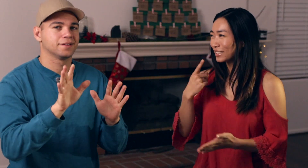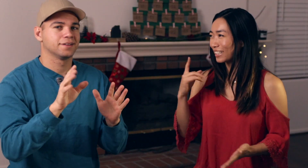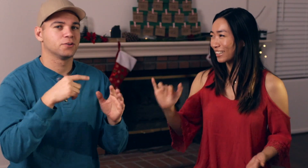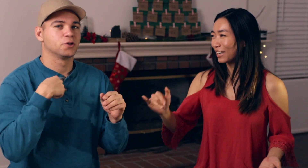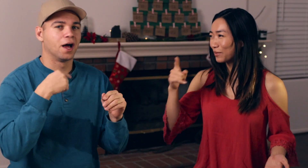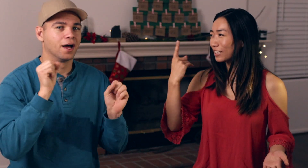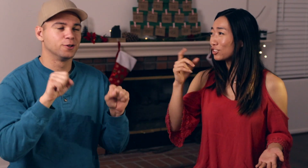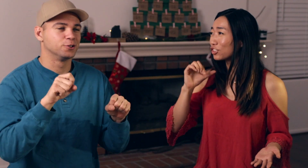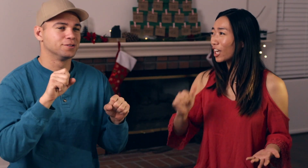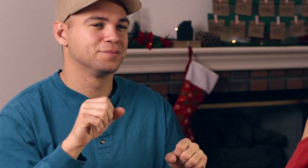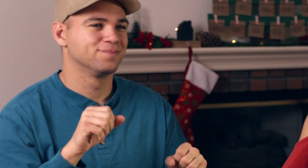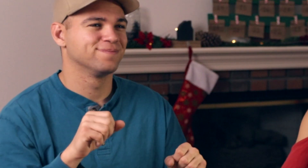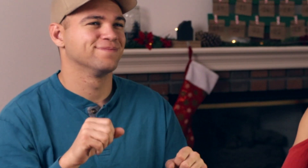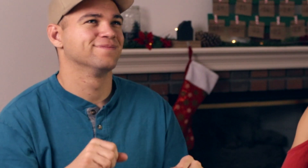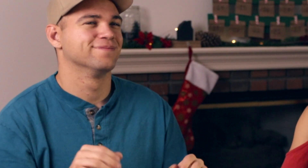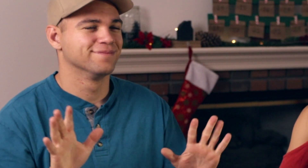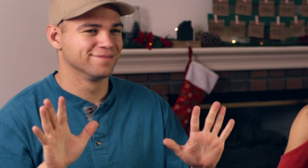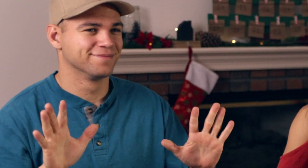Stop saying that because you're not